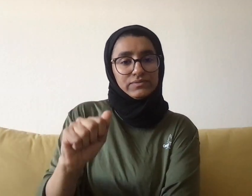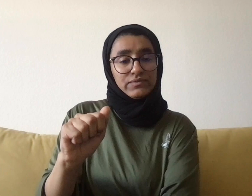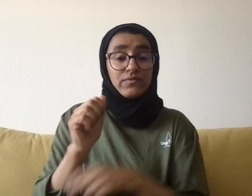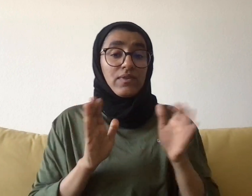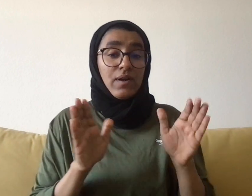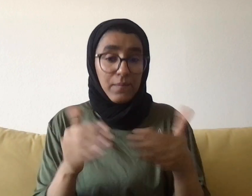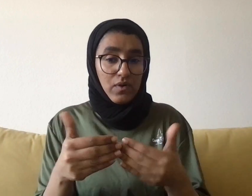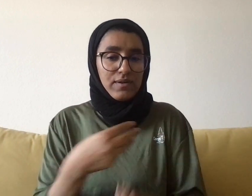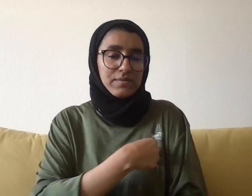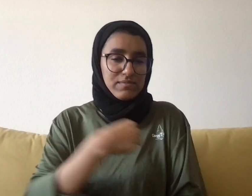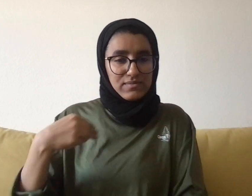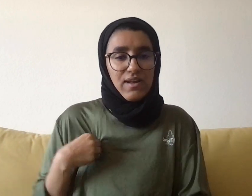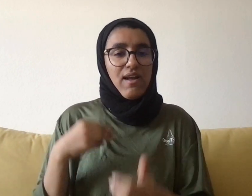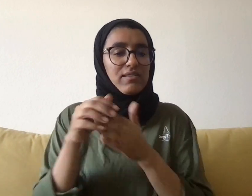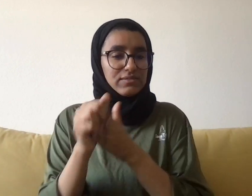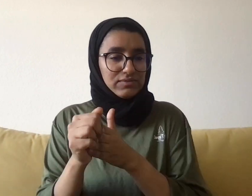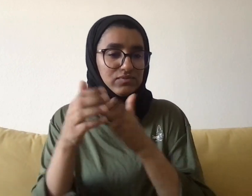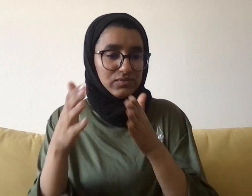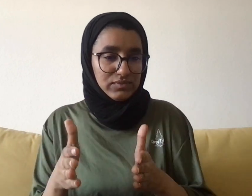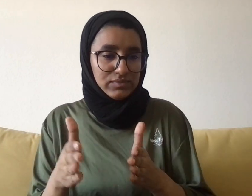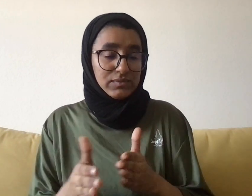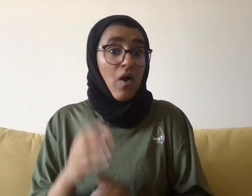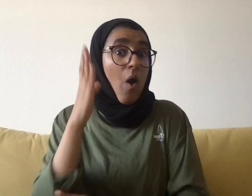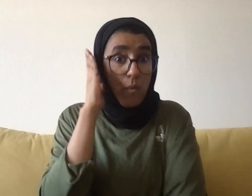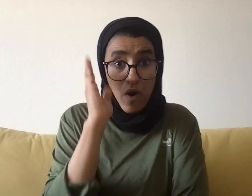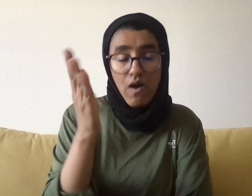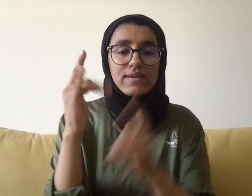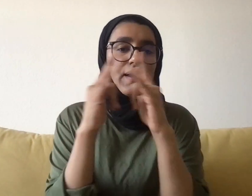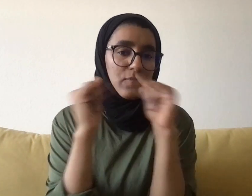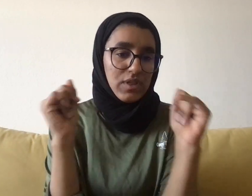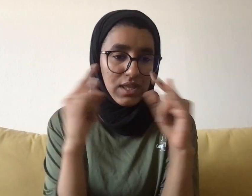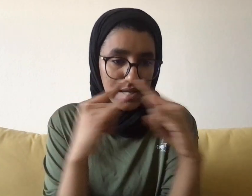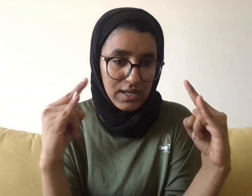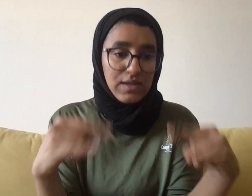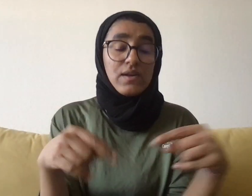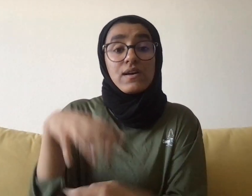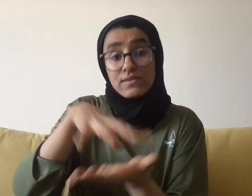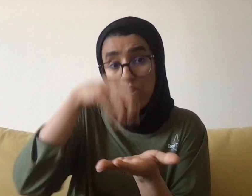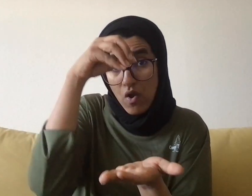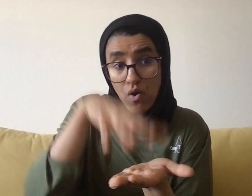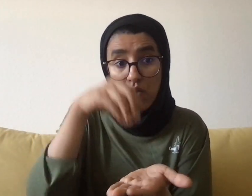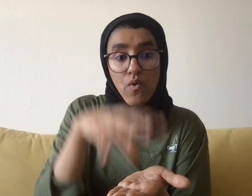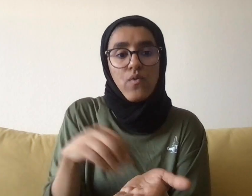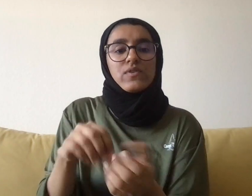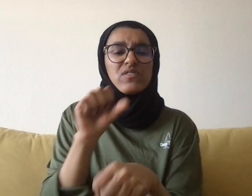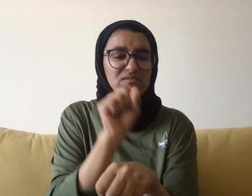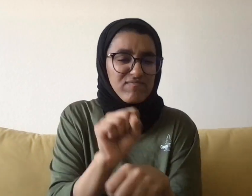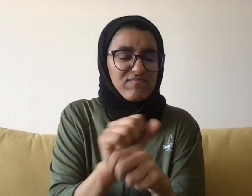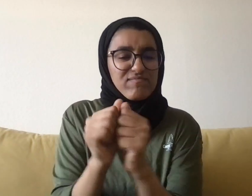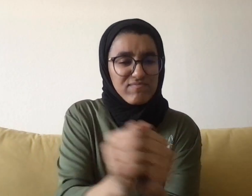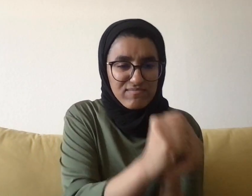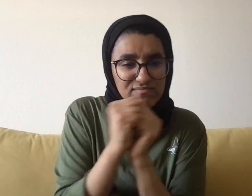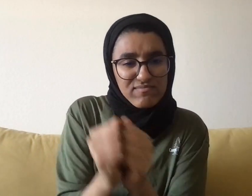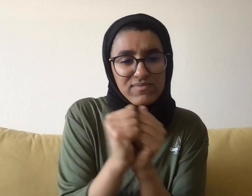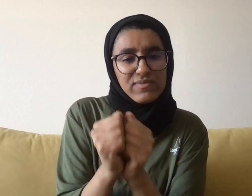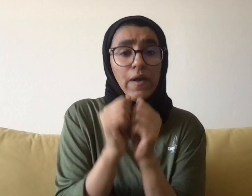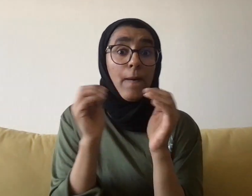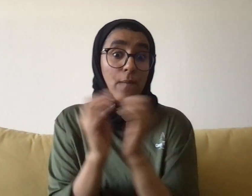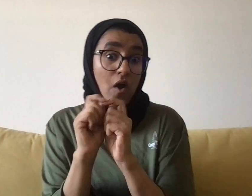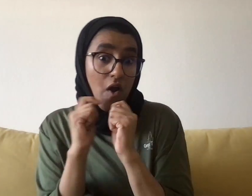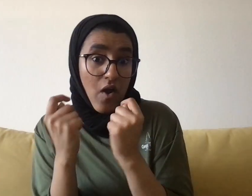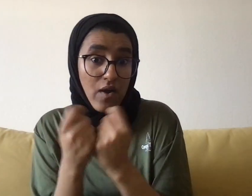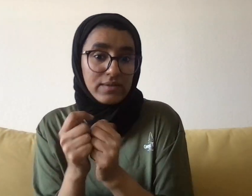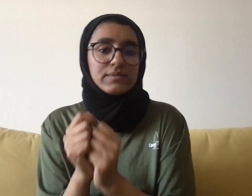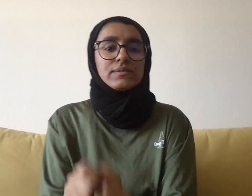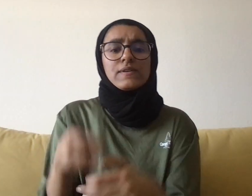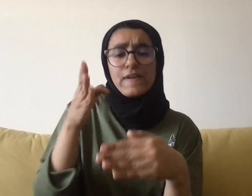Crew members and leaders will camp, learn, and work together on a small team